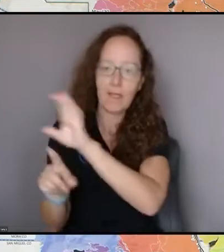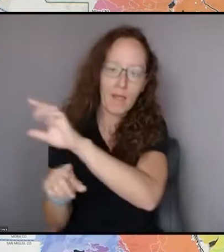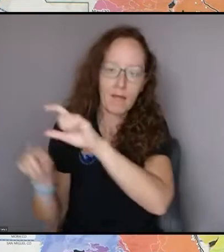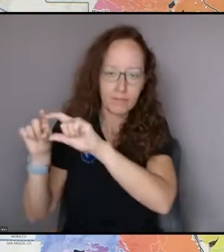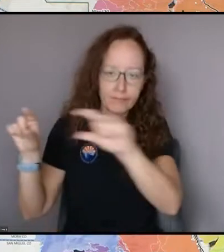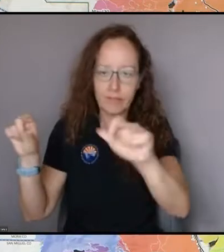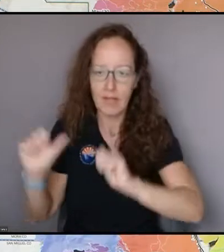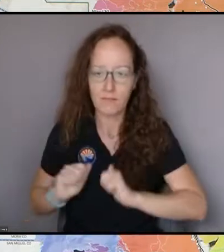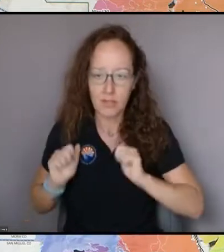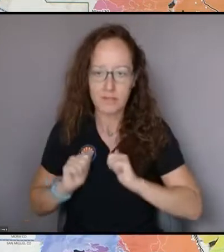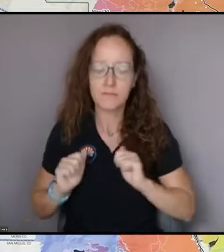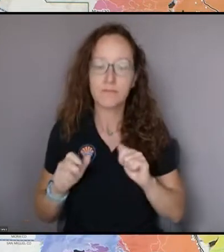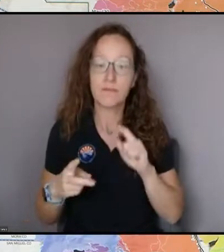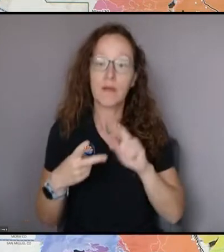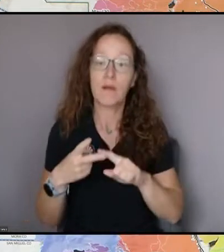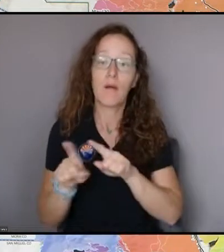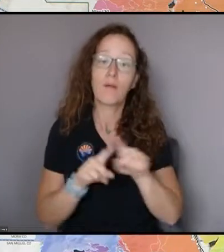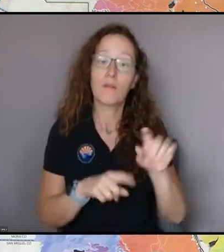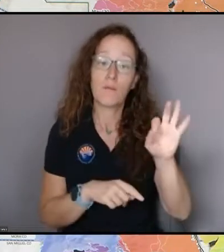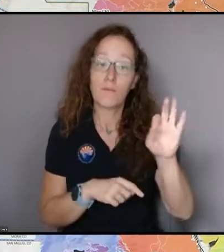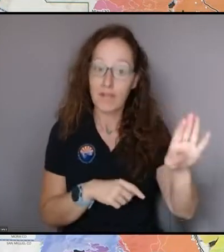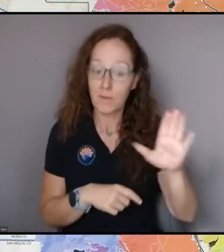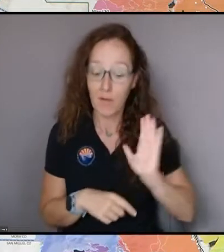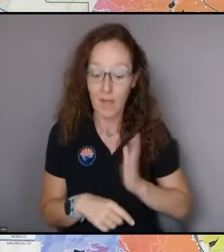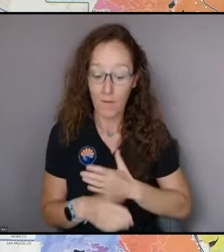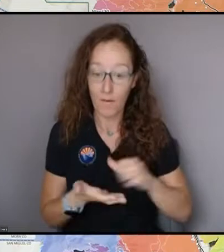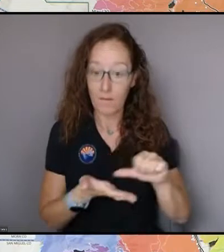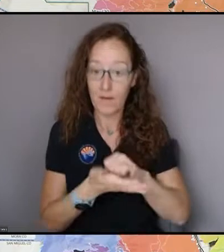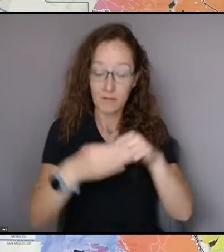information that is inconsistent with a more